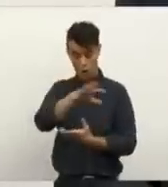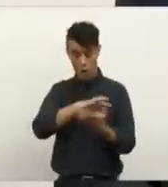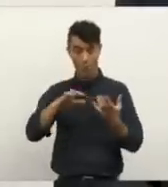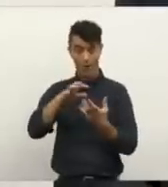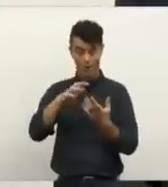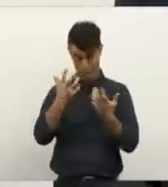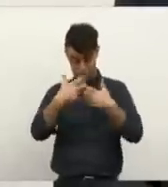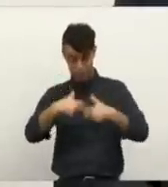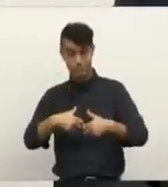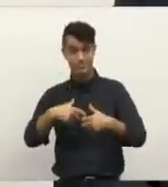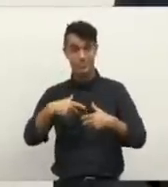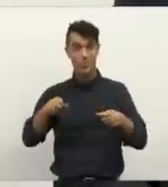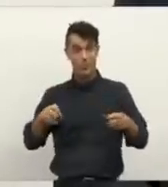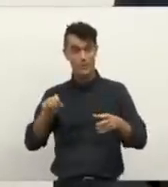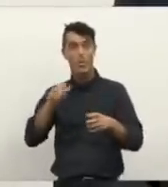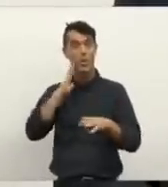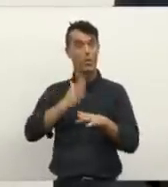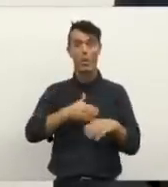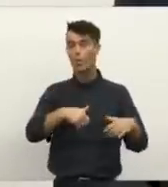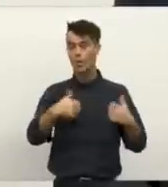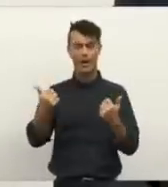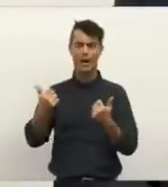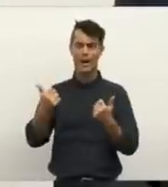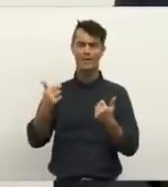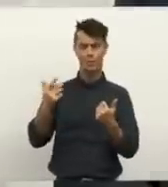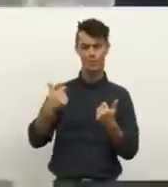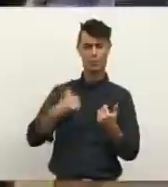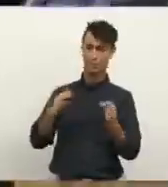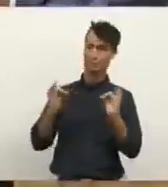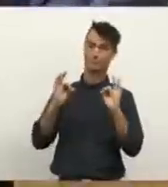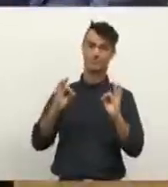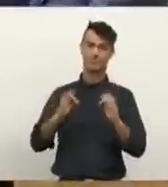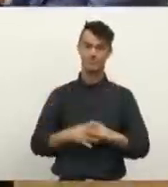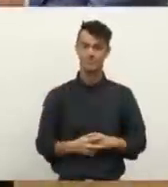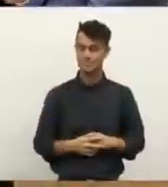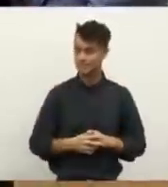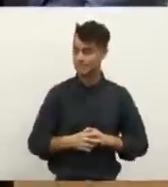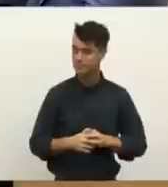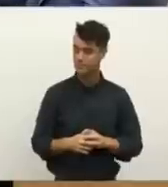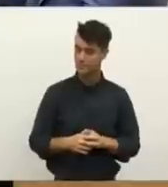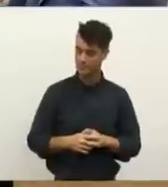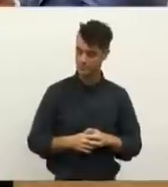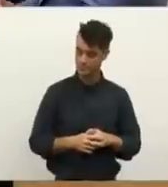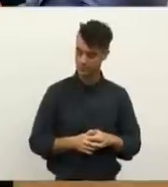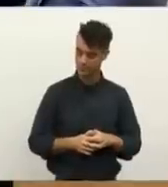especially for complex people like myself. Terrific, and tell us a bit about your Google Home